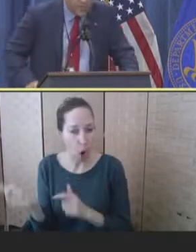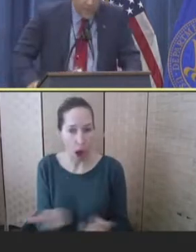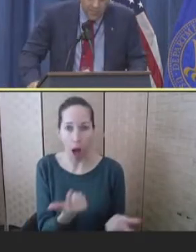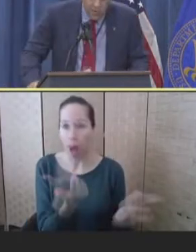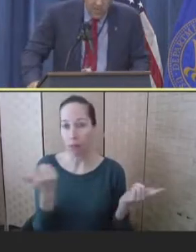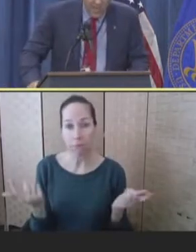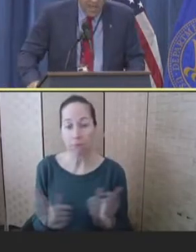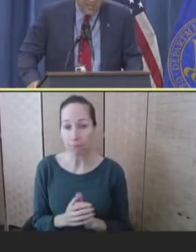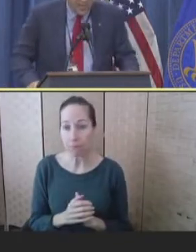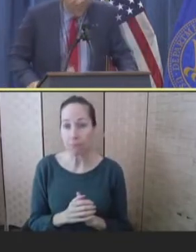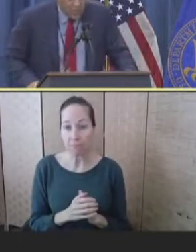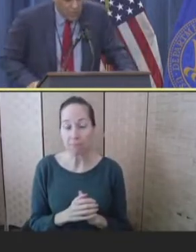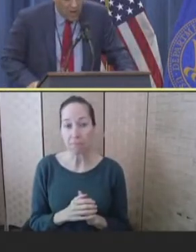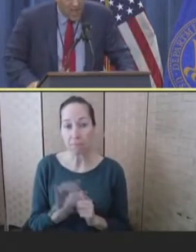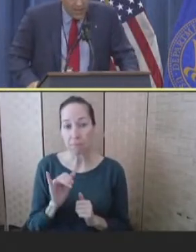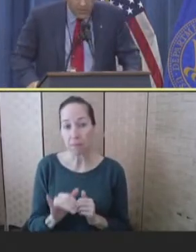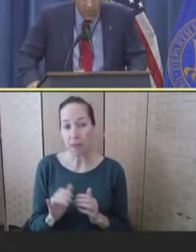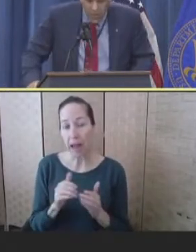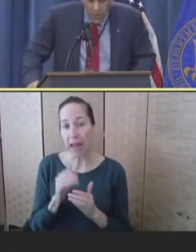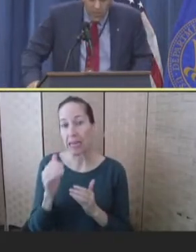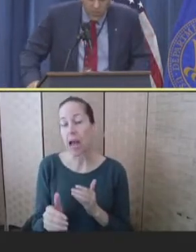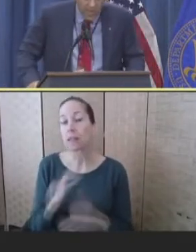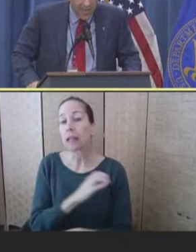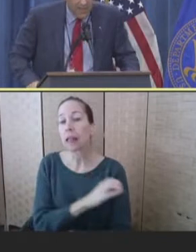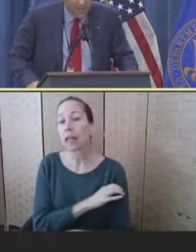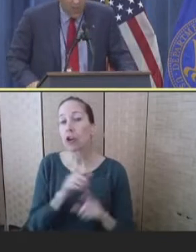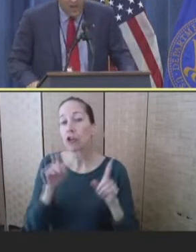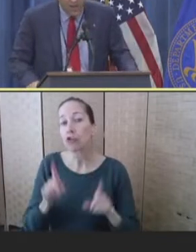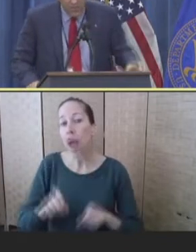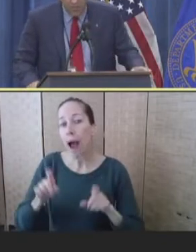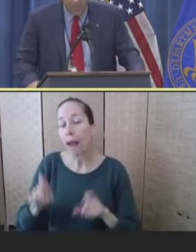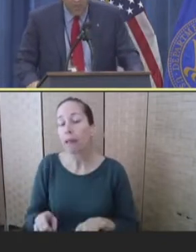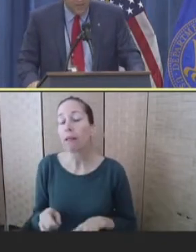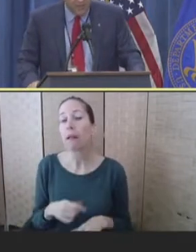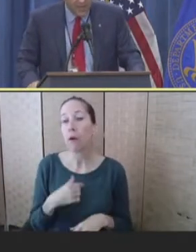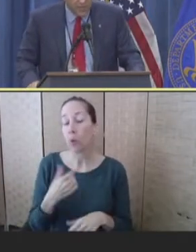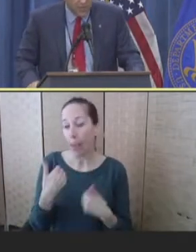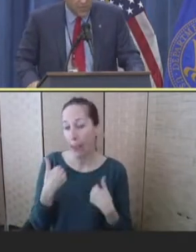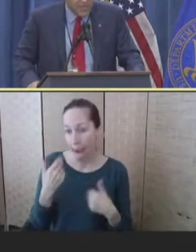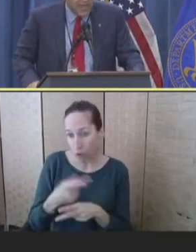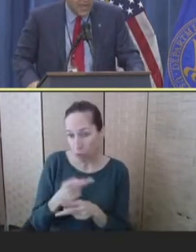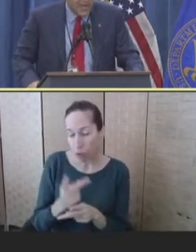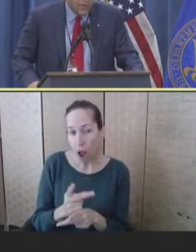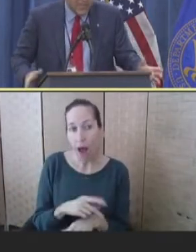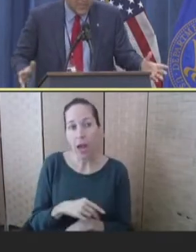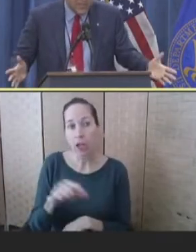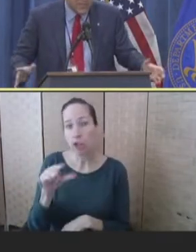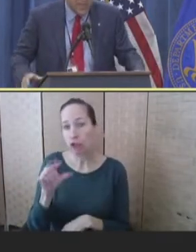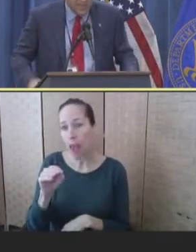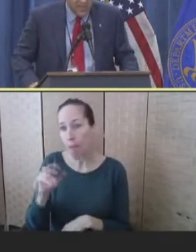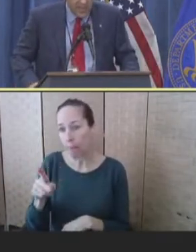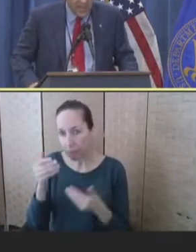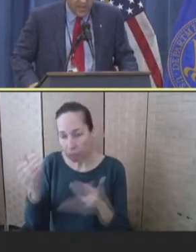So, that moves us on to the clinical trial. So, once we have this product GMP manufactured, we had lots of nice data.